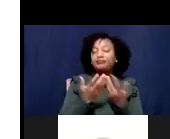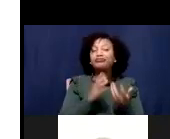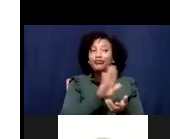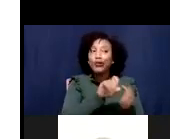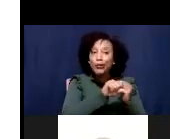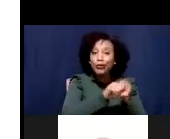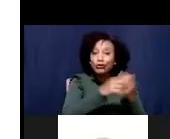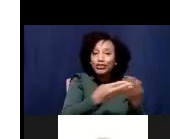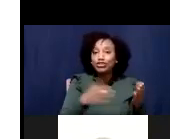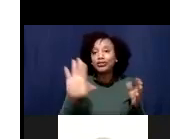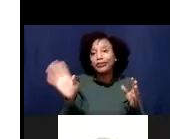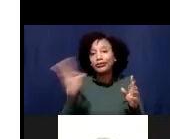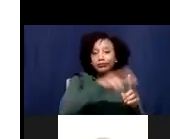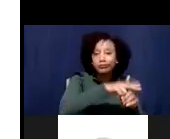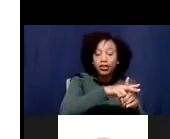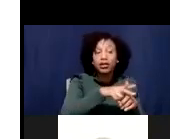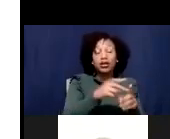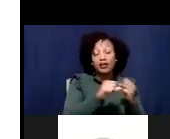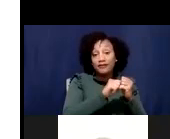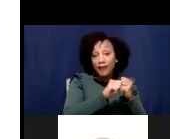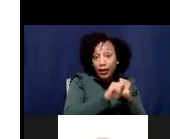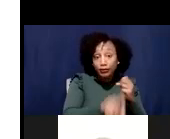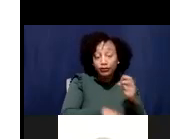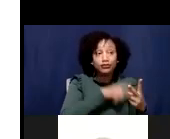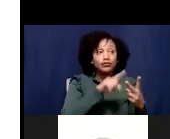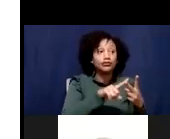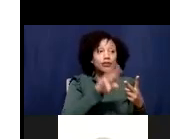such as flyers or on a website.